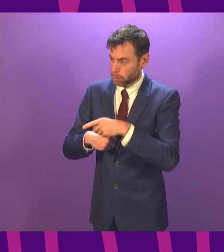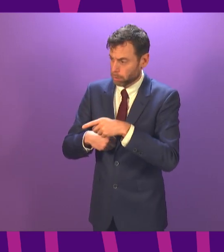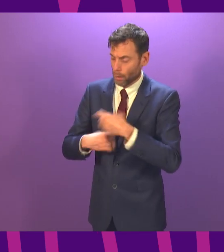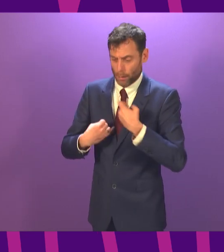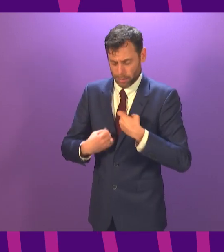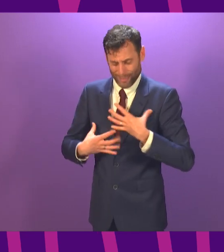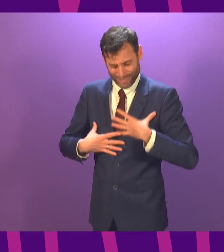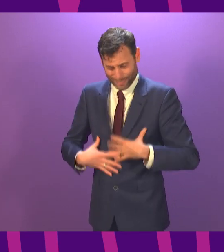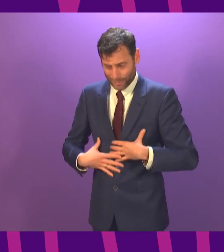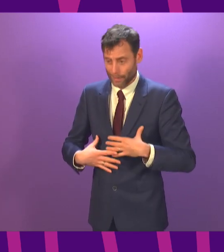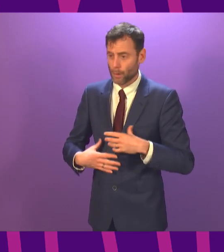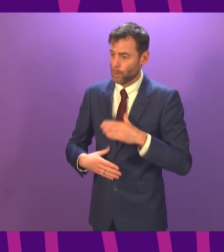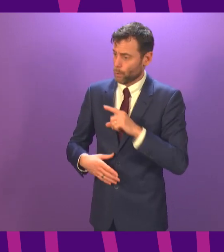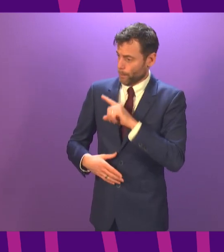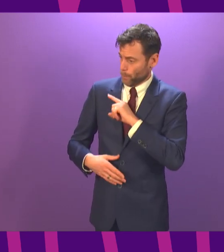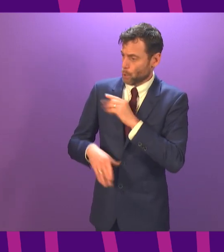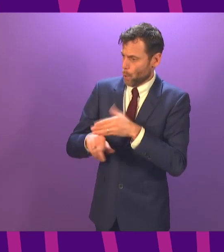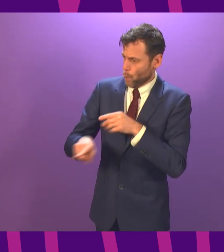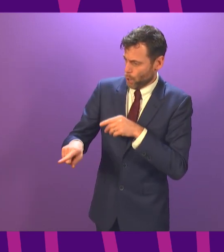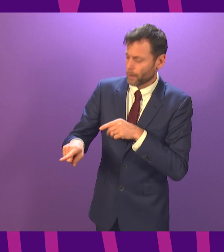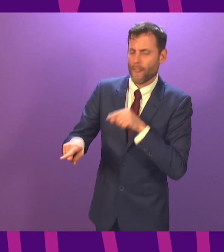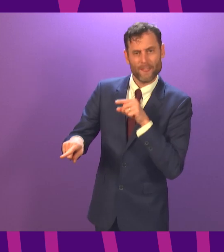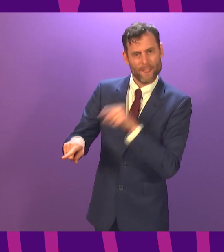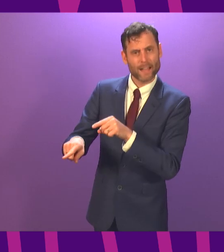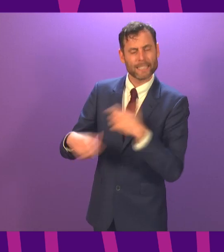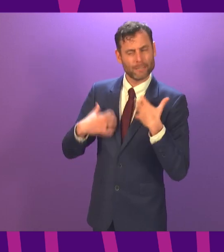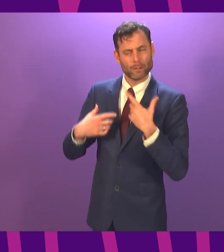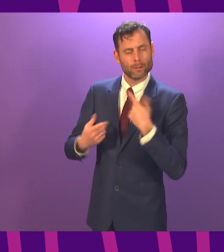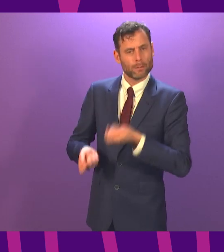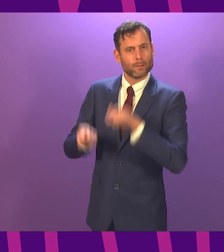doing on understanding and responding to the challenges of long Covid, I undertake today